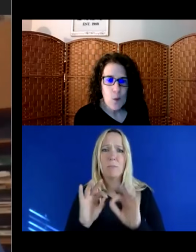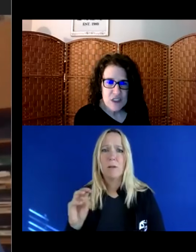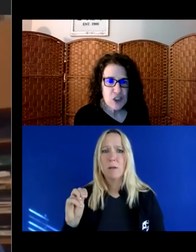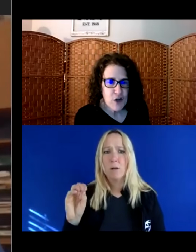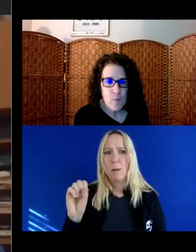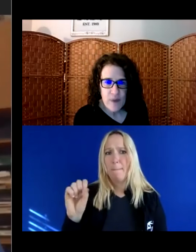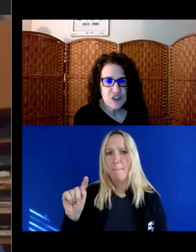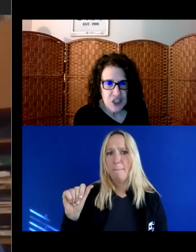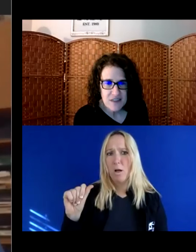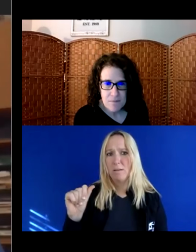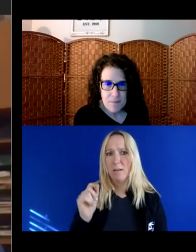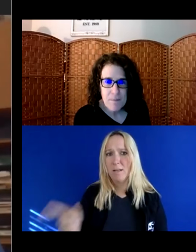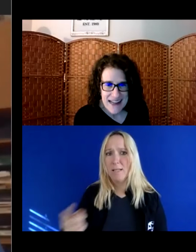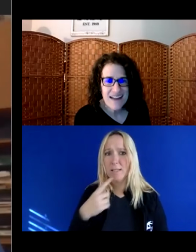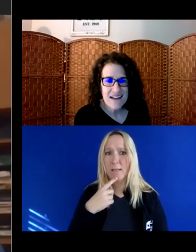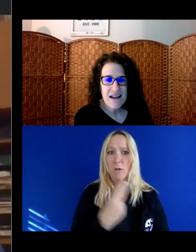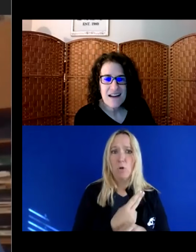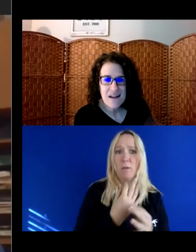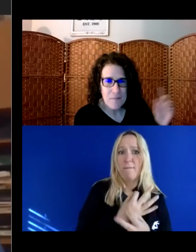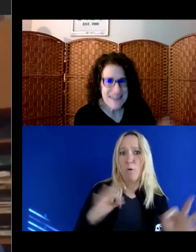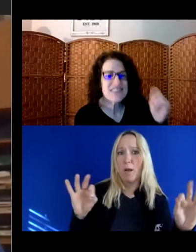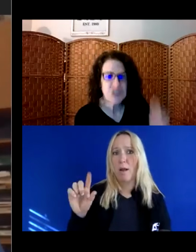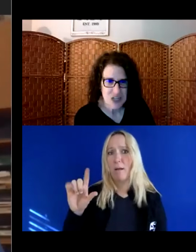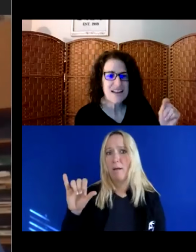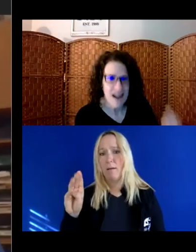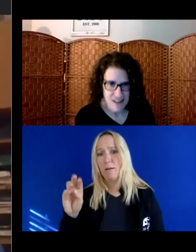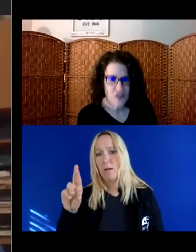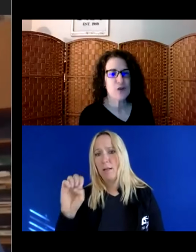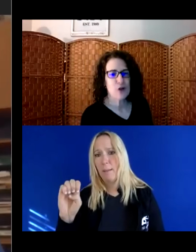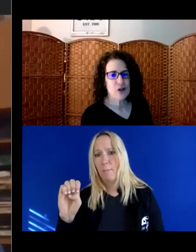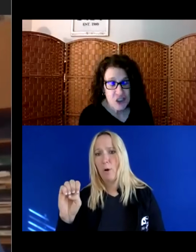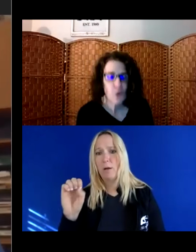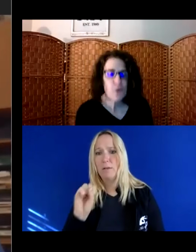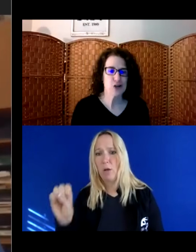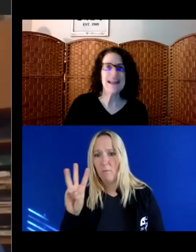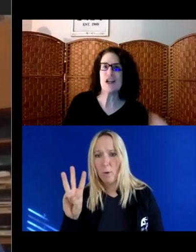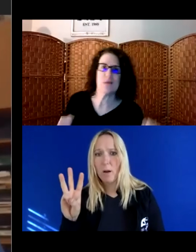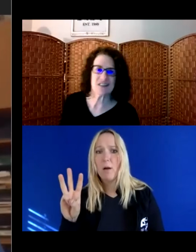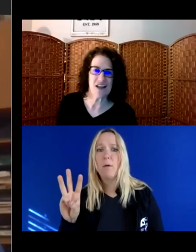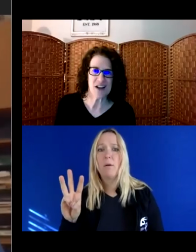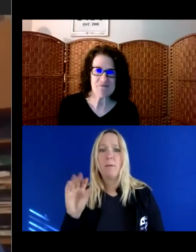We deserve more than just being a consumer." Thank you, Mostafa.